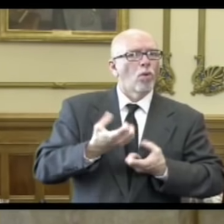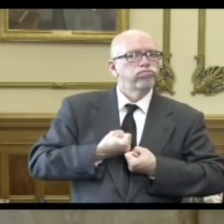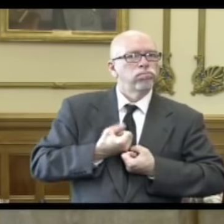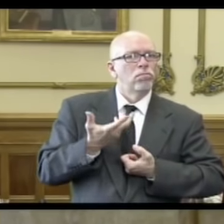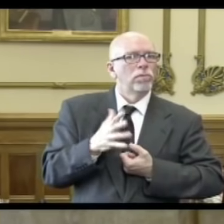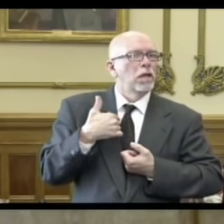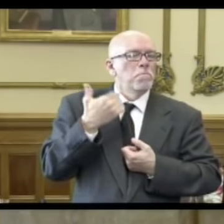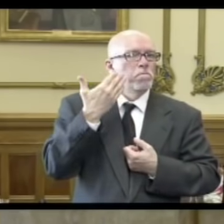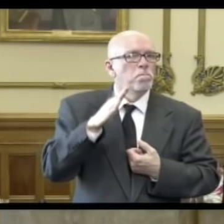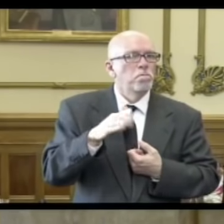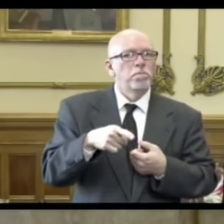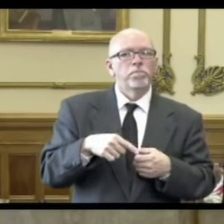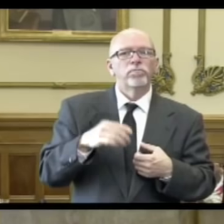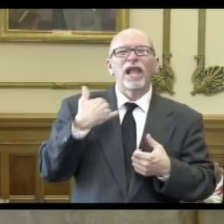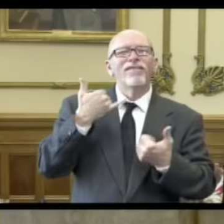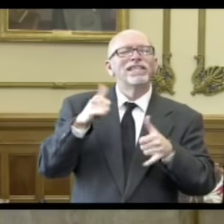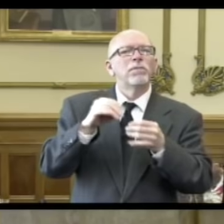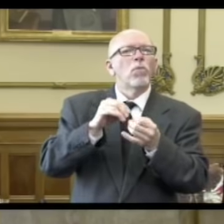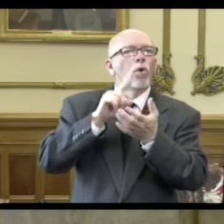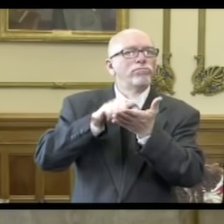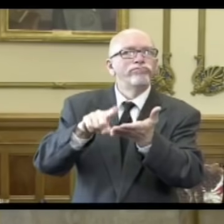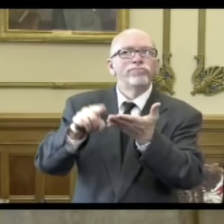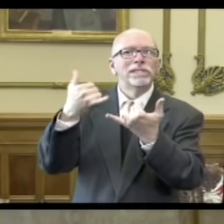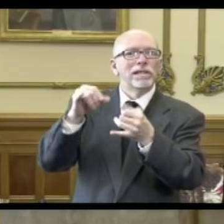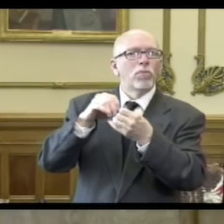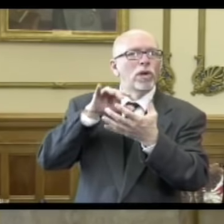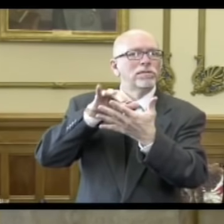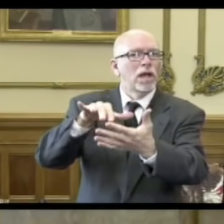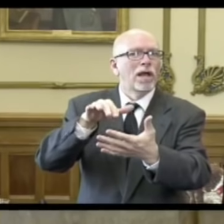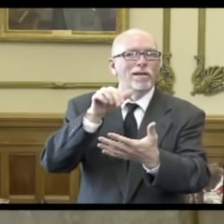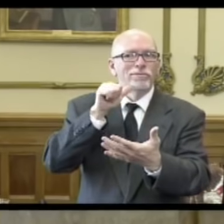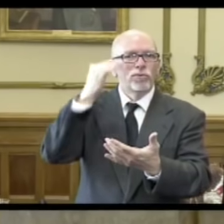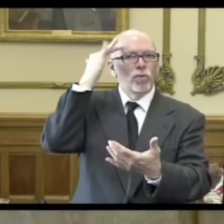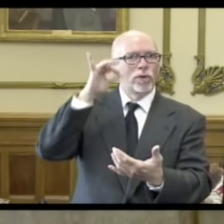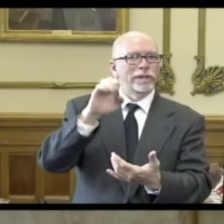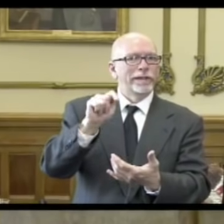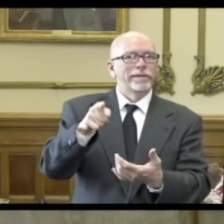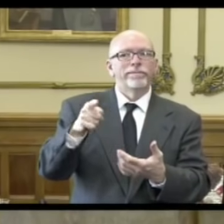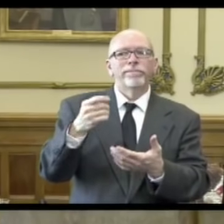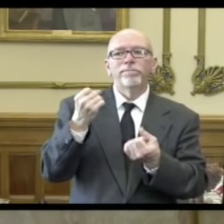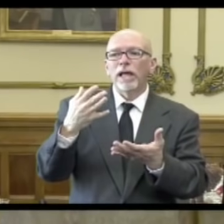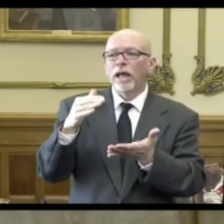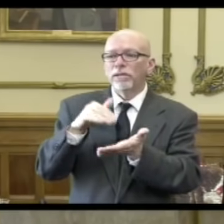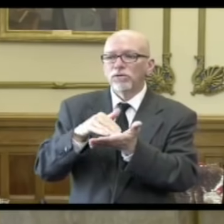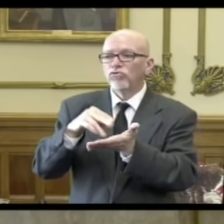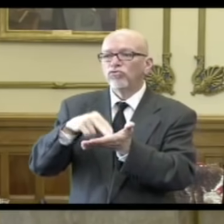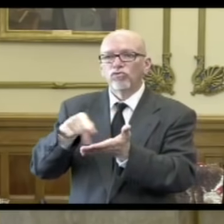AGAIN. WE DON'T ACTUALLY KNOW IF THAT MEANS THAT THEY COULD STILL INFECT PEOPLE. SO THERE'S LOTS DATA INFORMATION